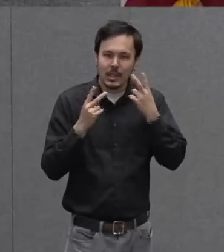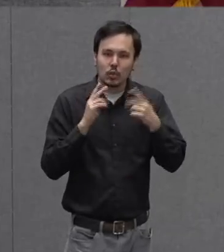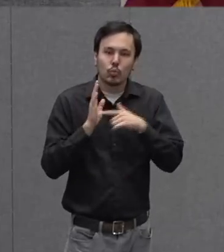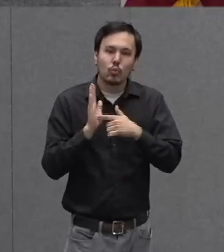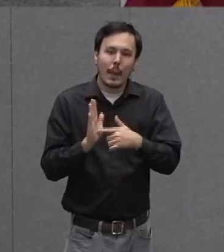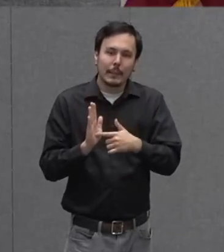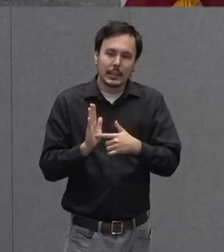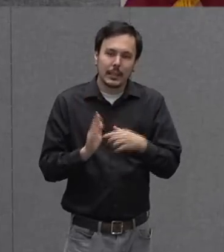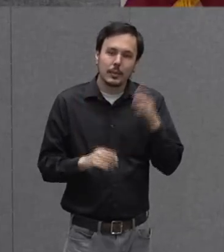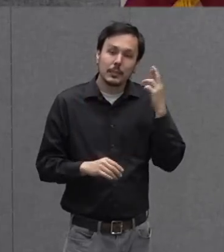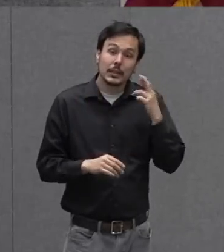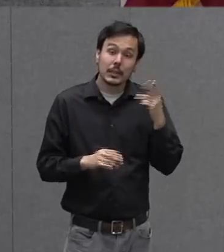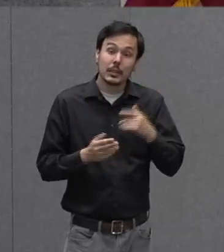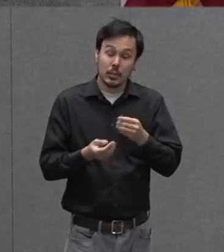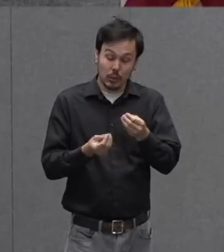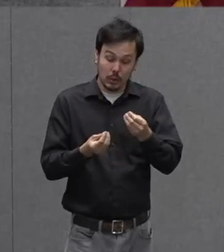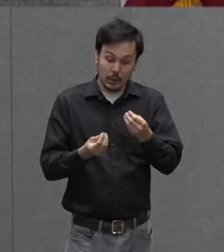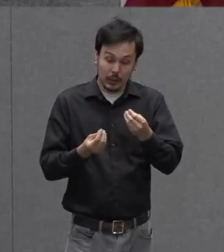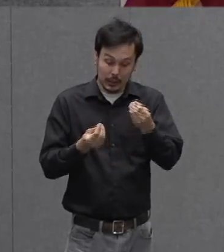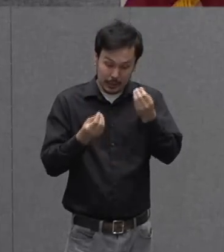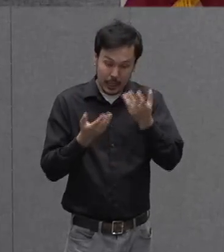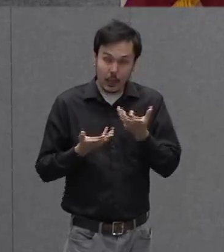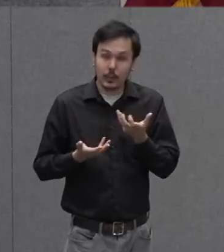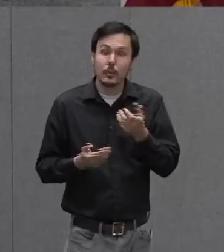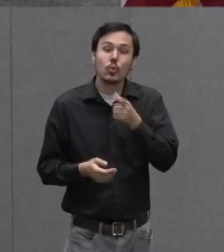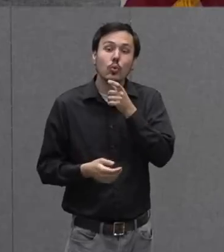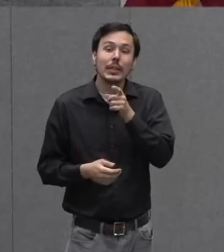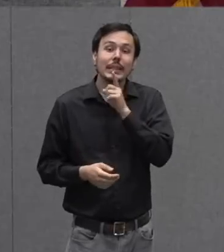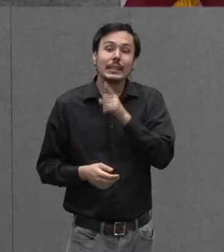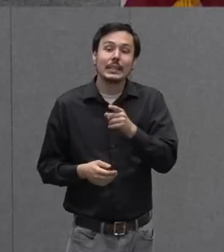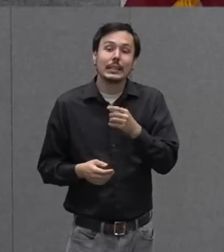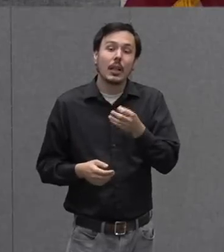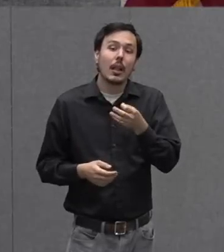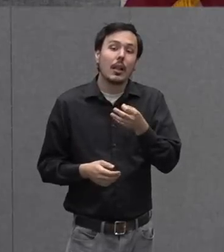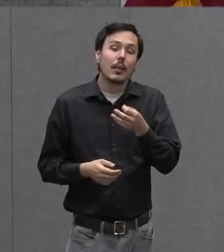because it shows me who got the closest to the number 22